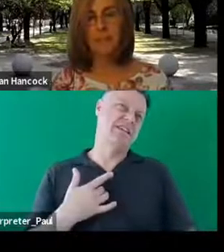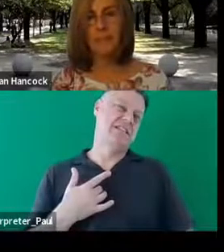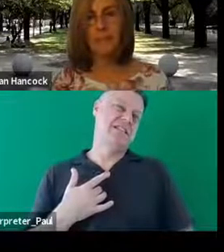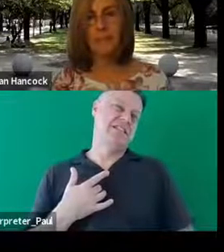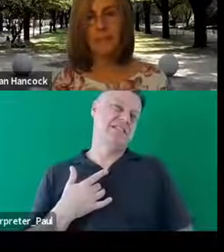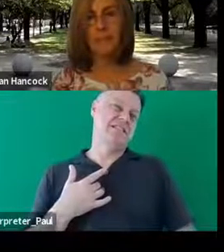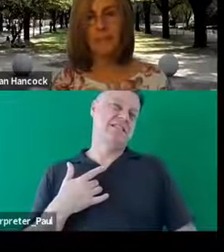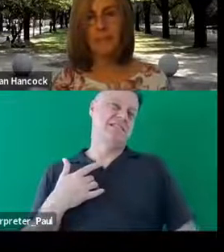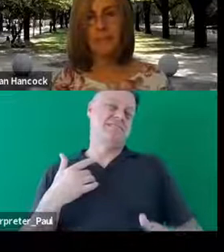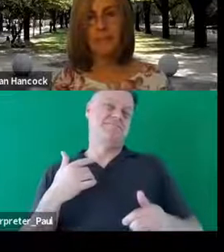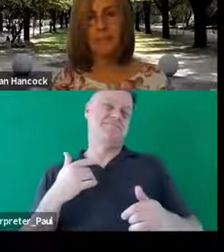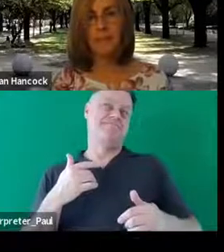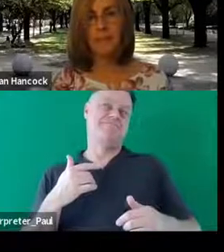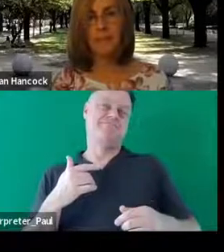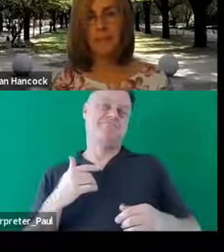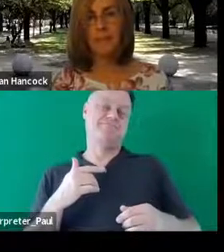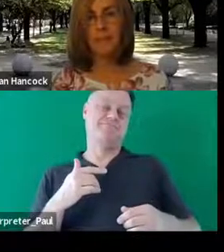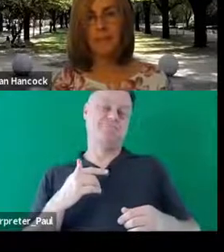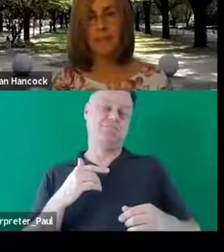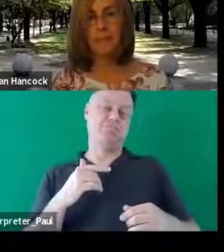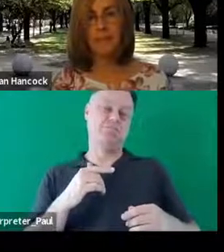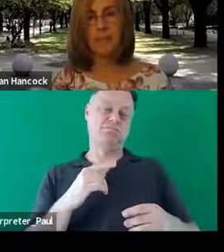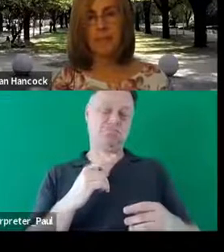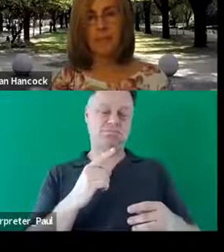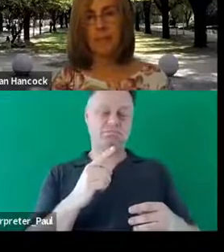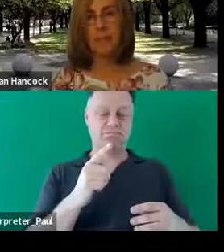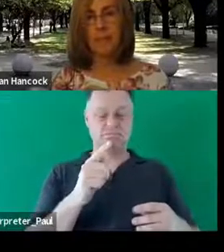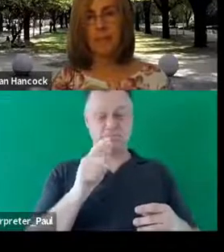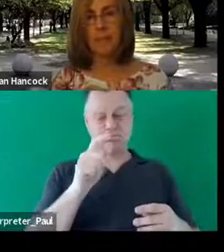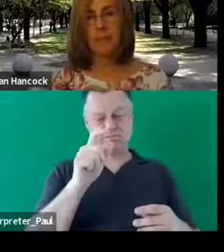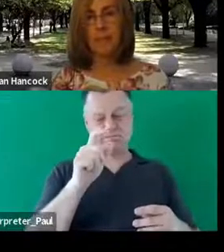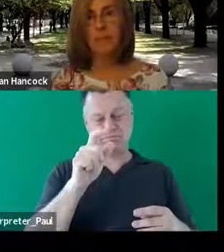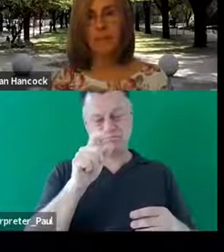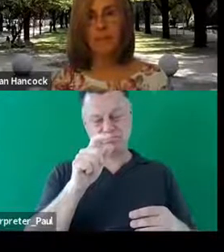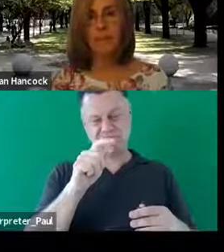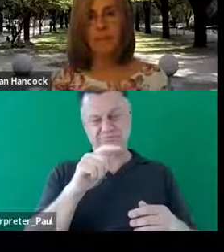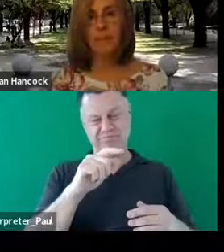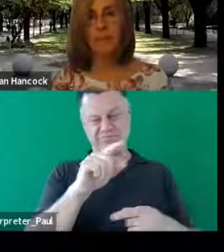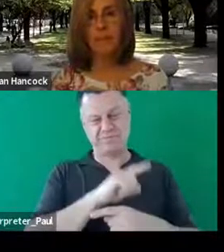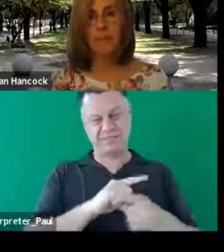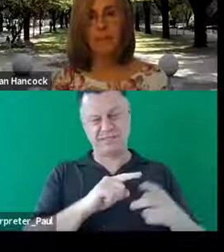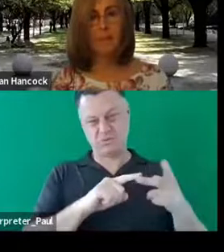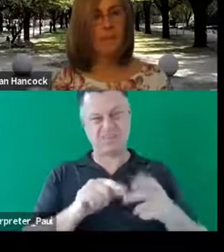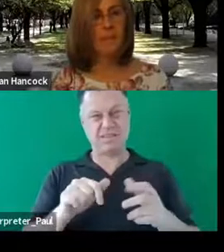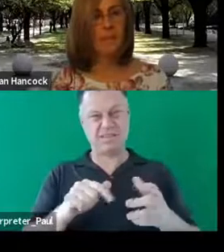the program for mentees or capping the numbers. DEBBIE: And quickly – quickly one thing